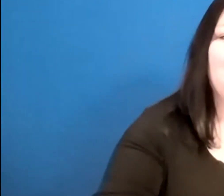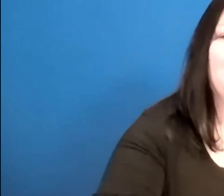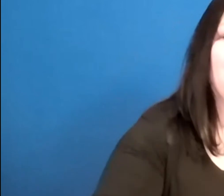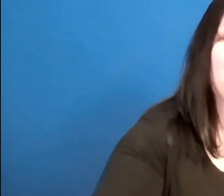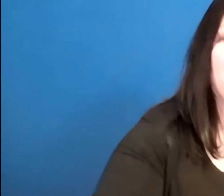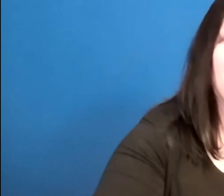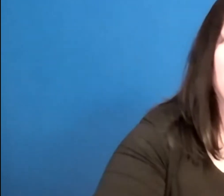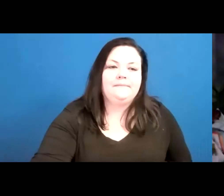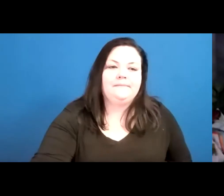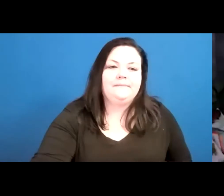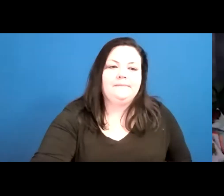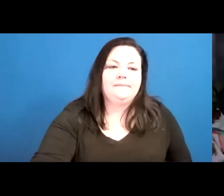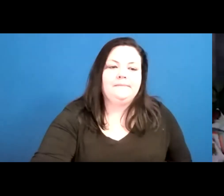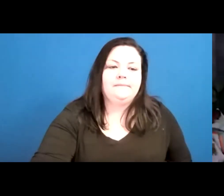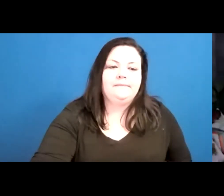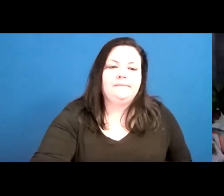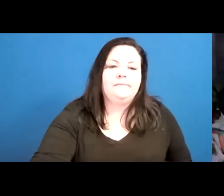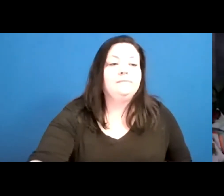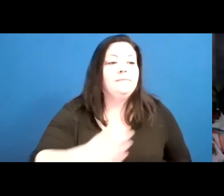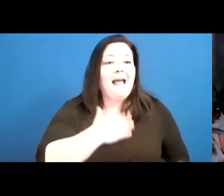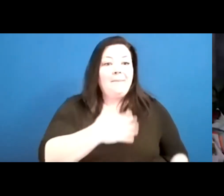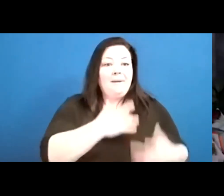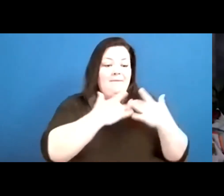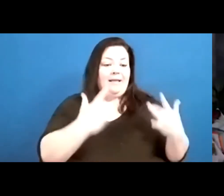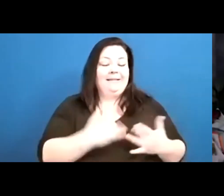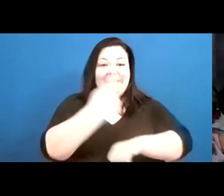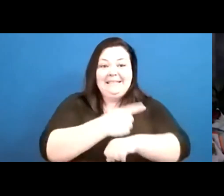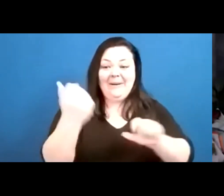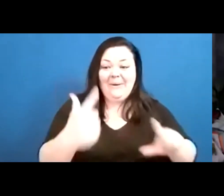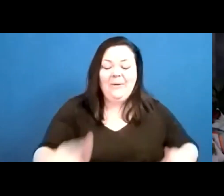Thank you. Happy Valentine's Day, everyone. I was going through my work and looking